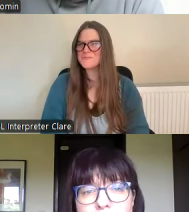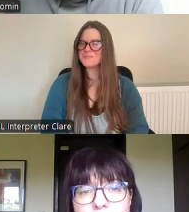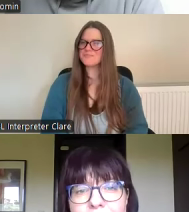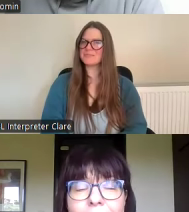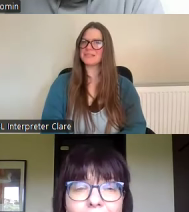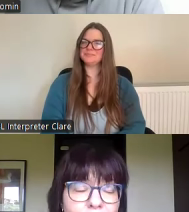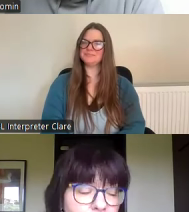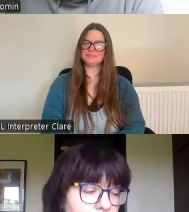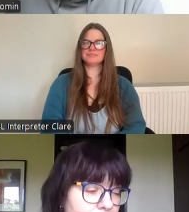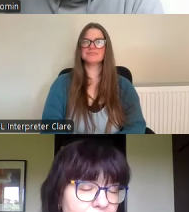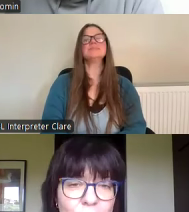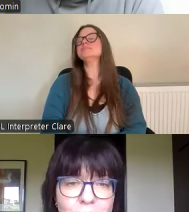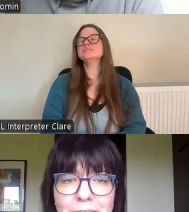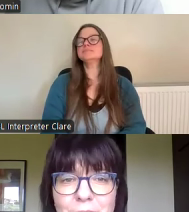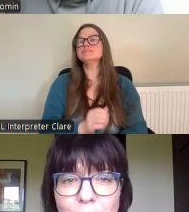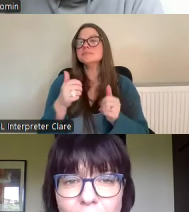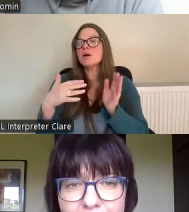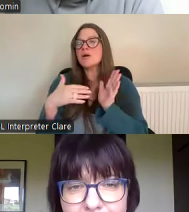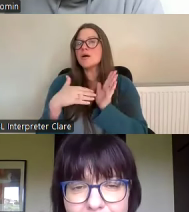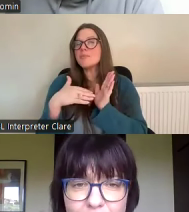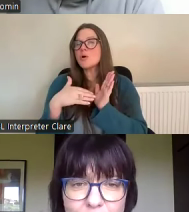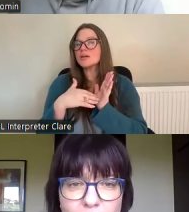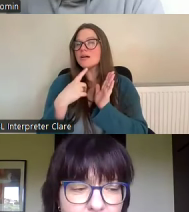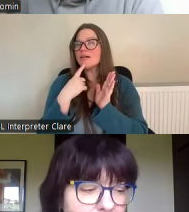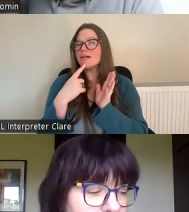Brilliant. I just wanted to mention that if you like this webinar,